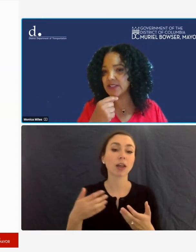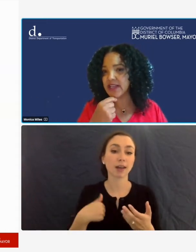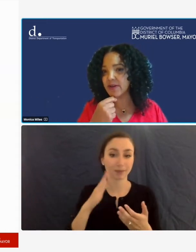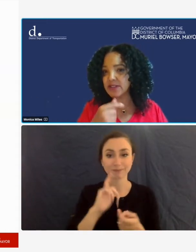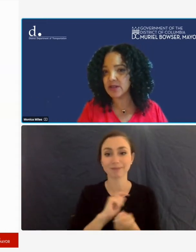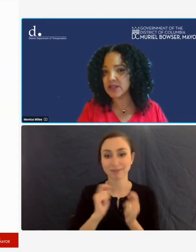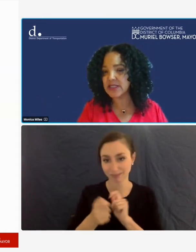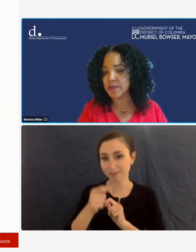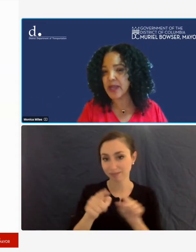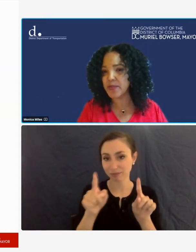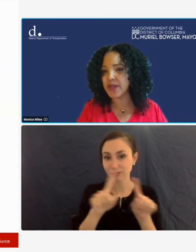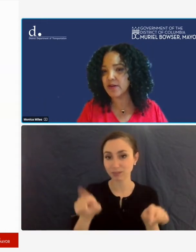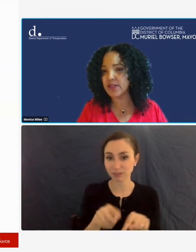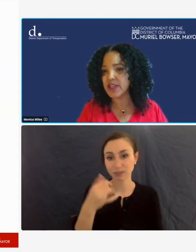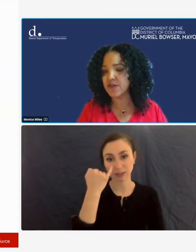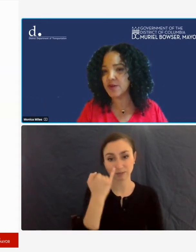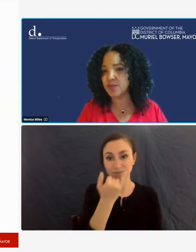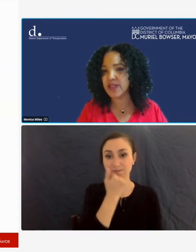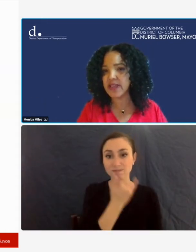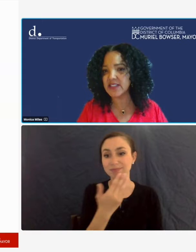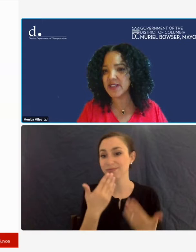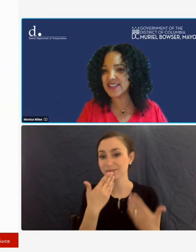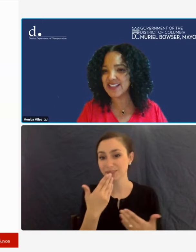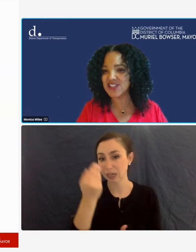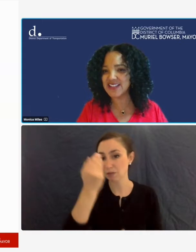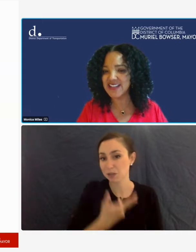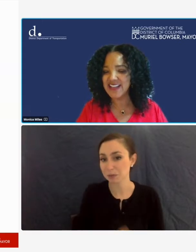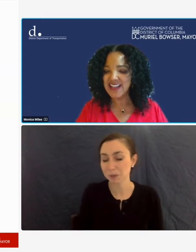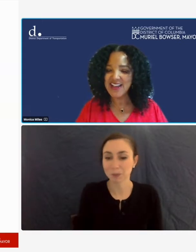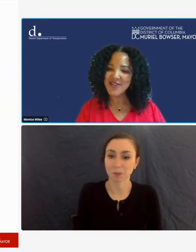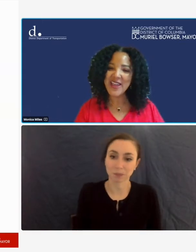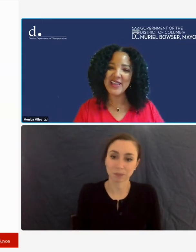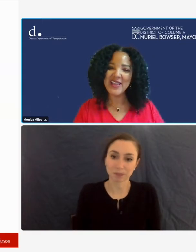so it looks like there might be an error so thank you for bringing that to my attention okay so the